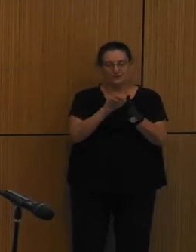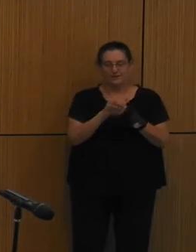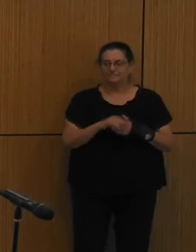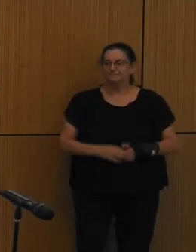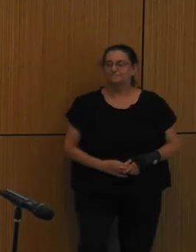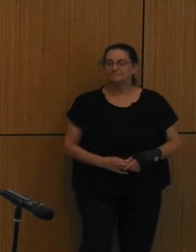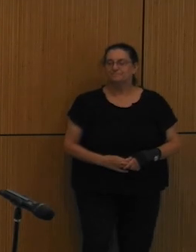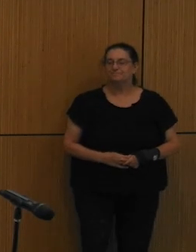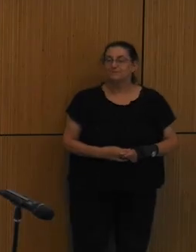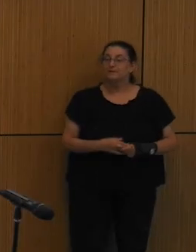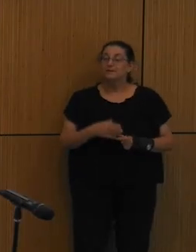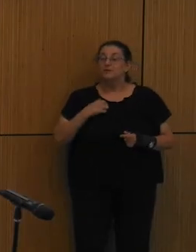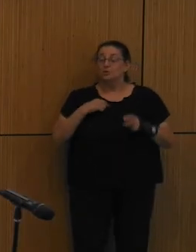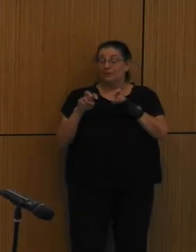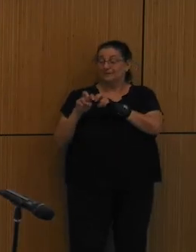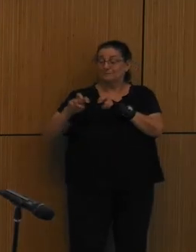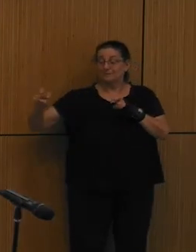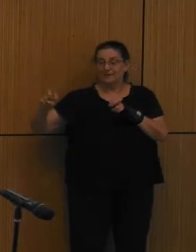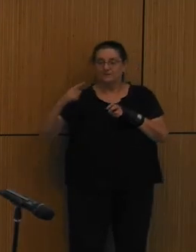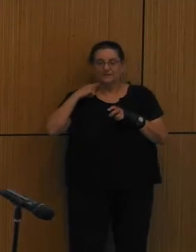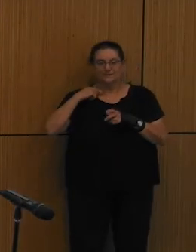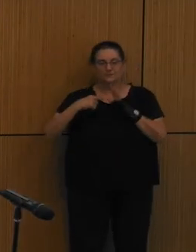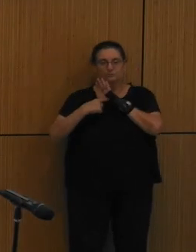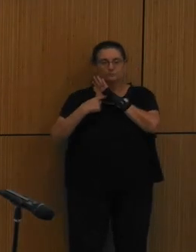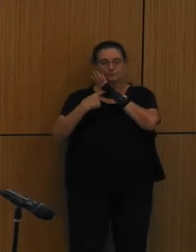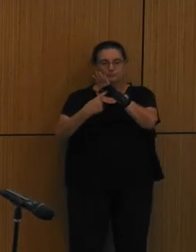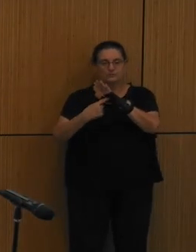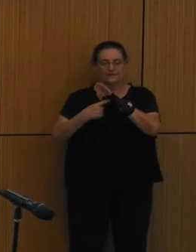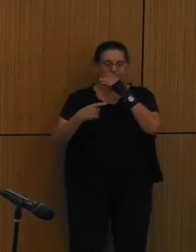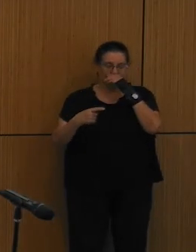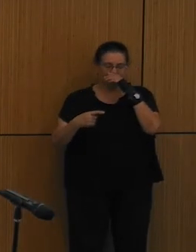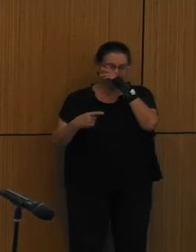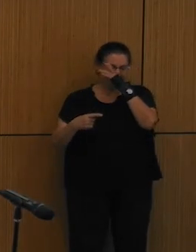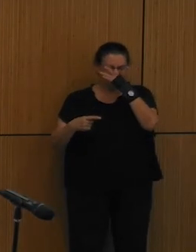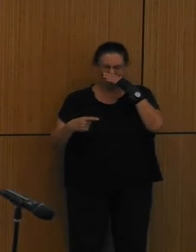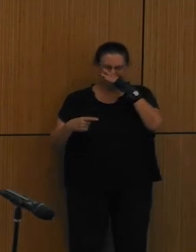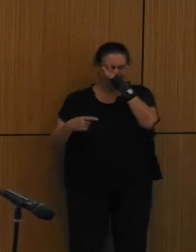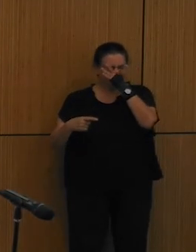So this panel, is presented by, the Hofstra College of Liberal Arts